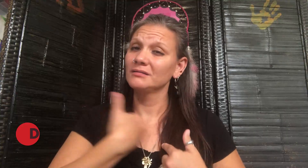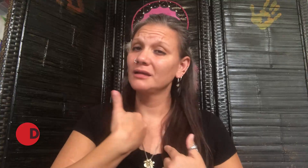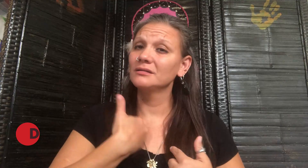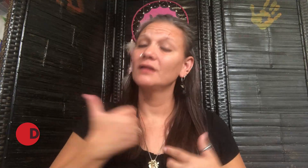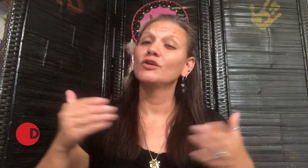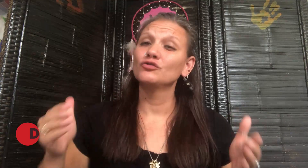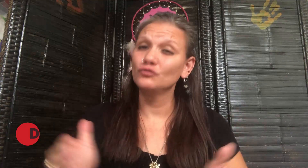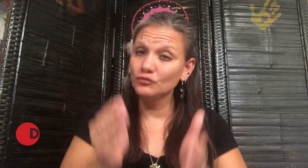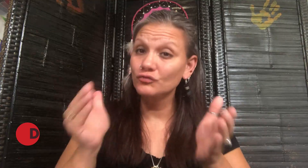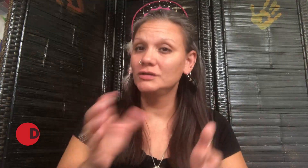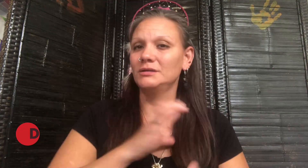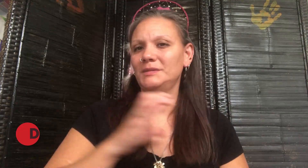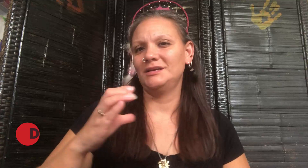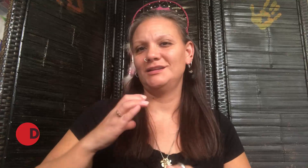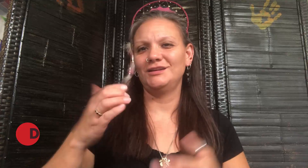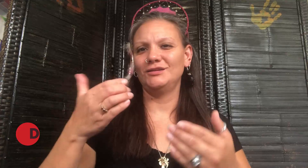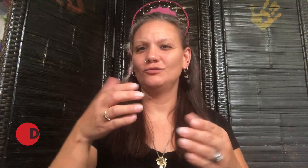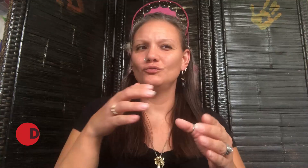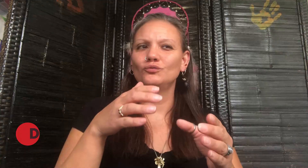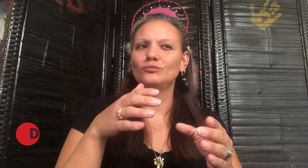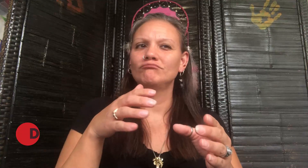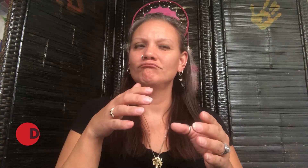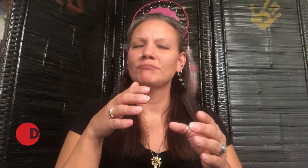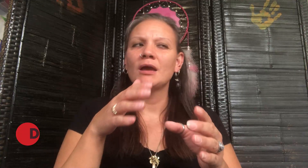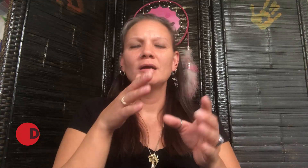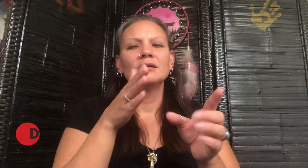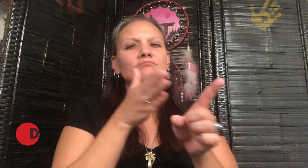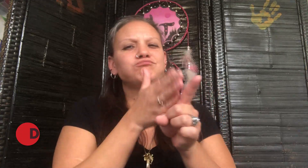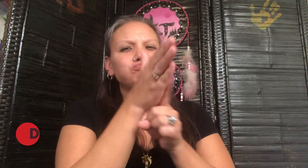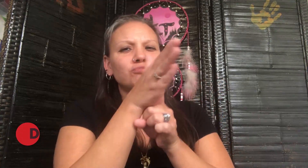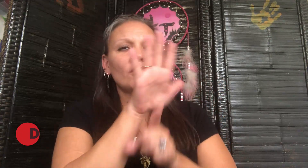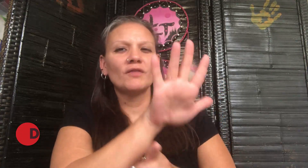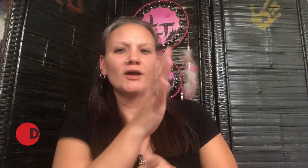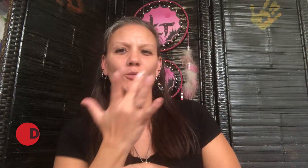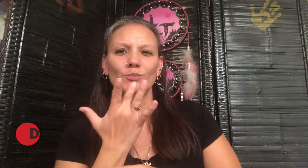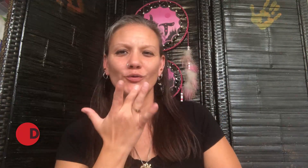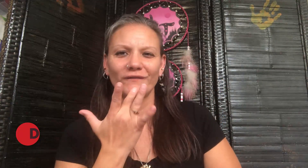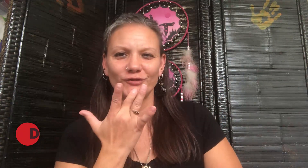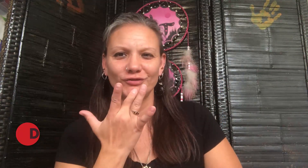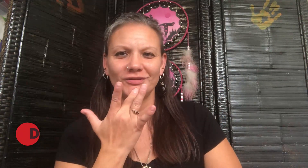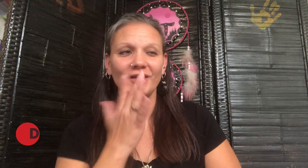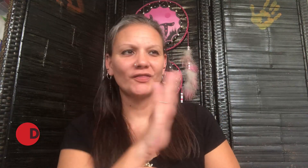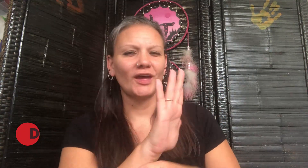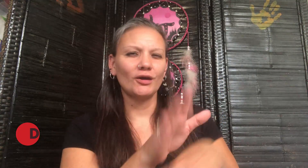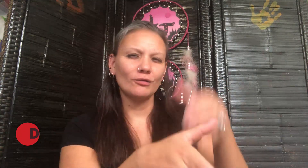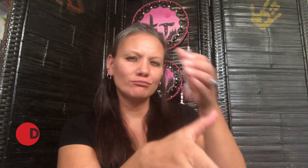I myself encourage our committee to pursue their preferences and